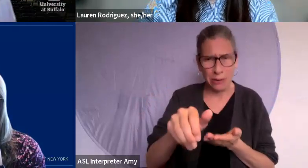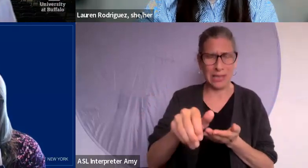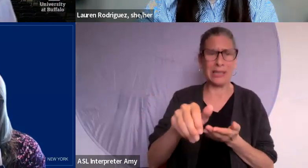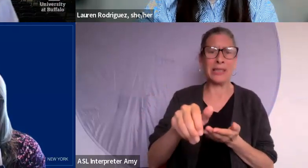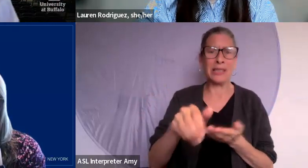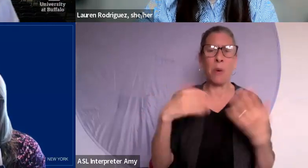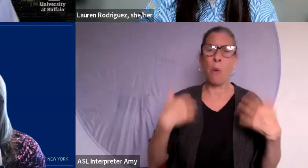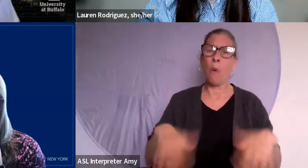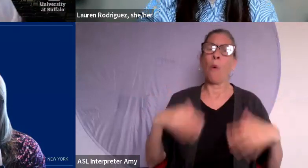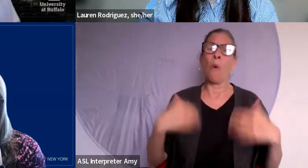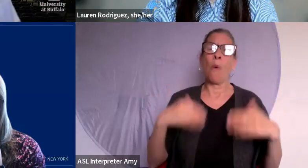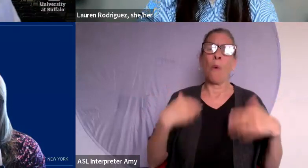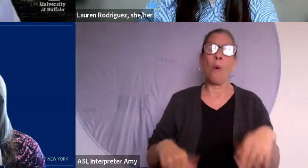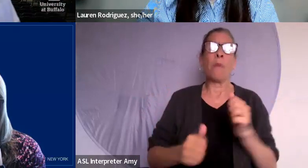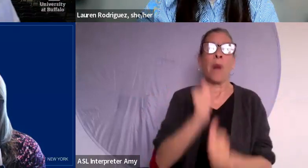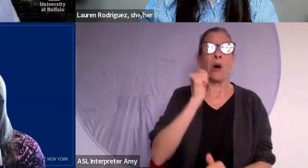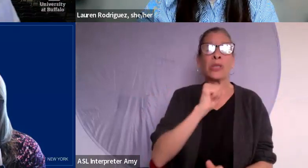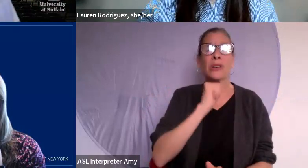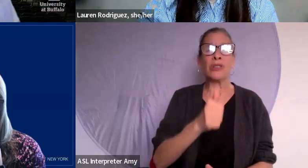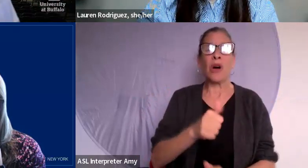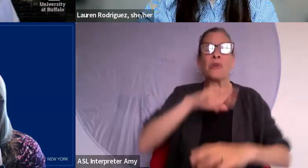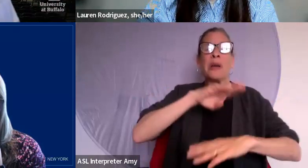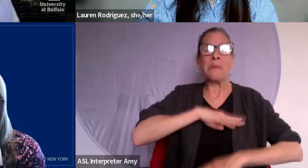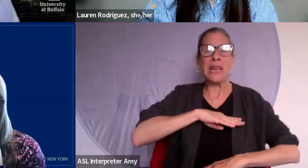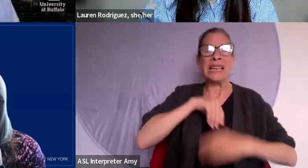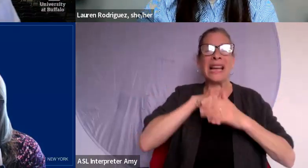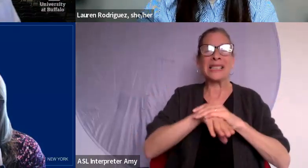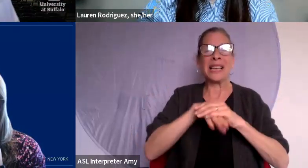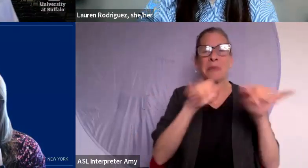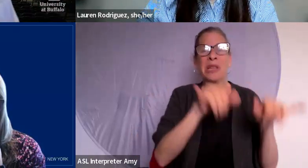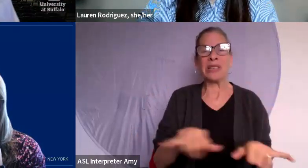majority of those don't meet accessibility standards, doesn't